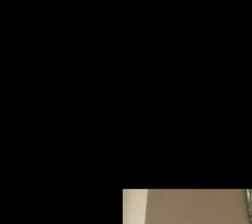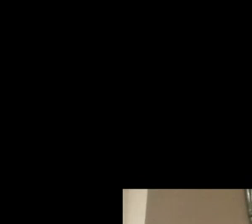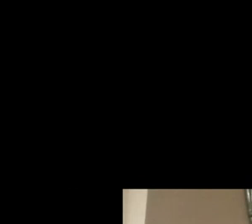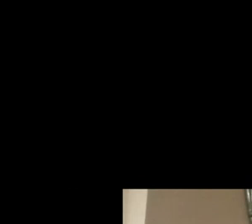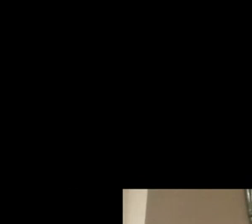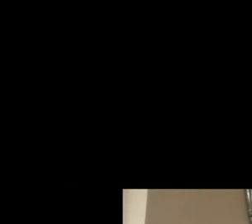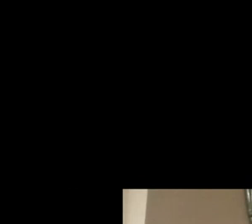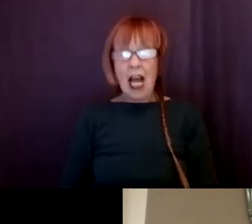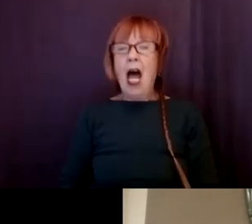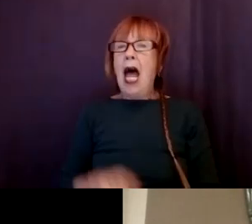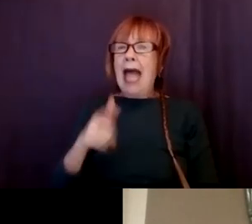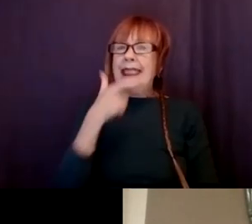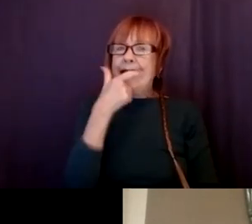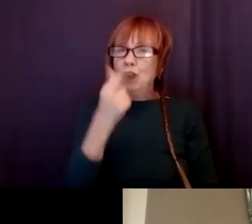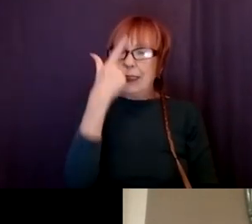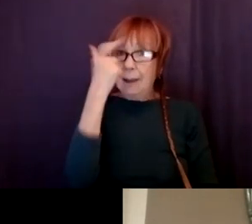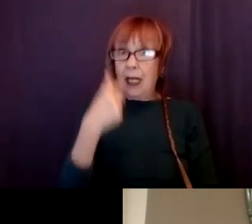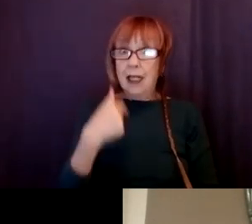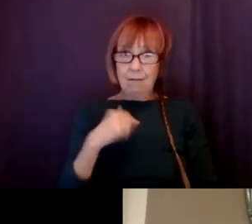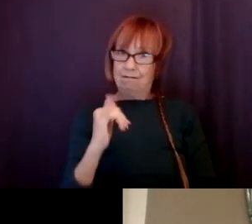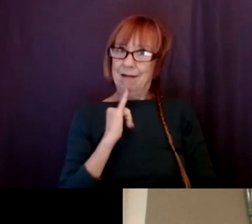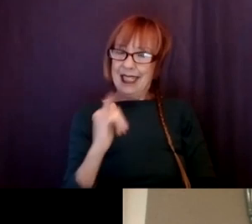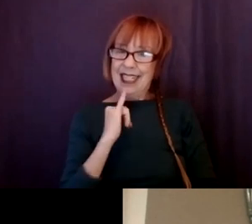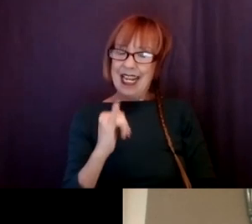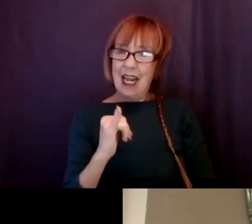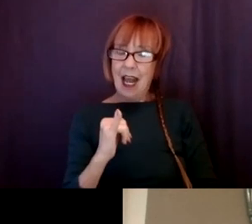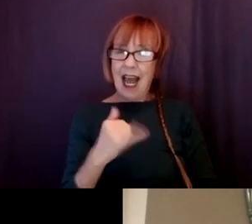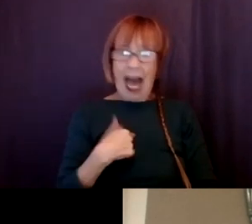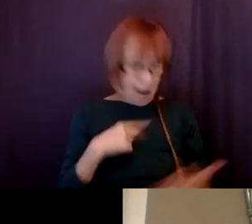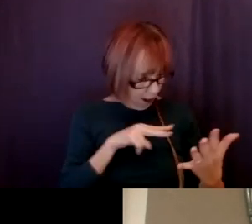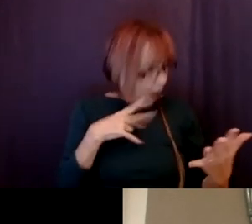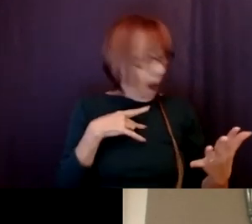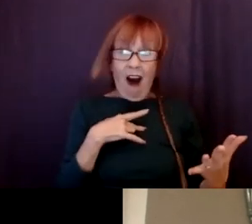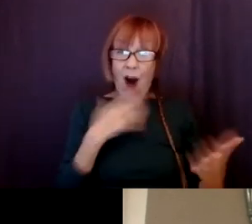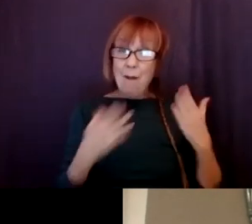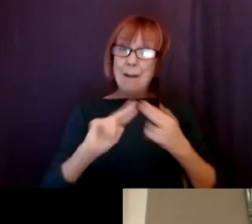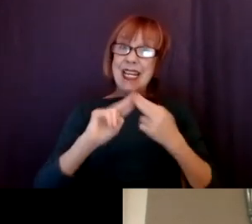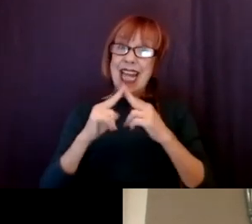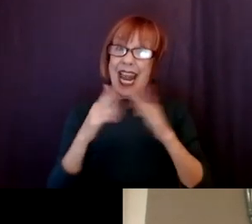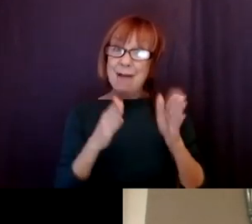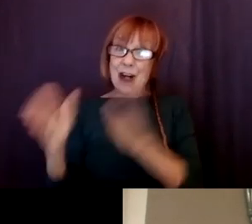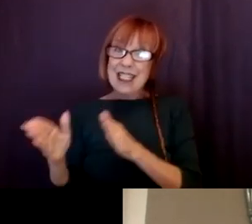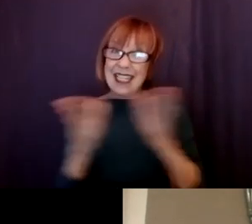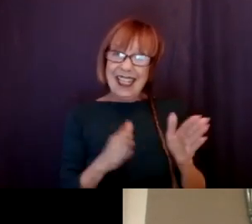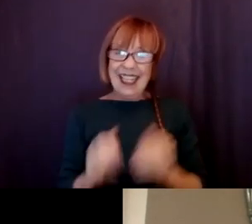DAVID - Because I did too. I was like going, Oh my God, we were neighbors! San Mateo.